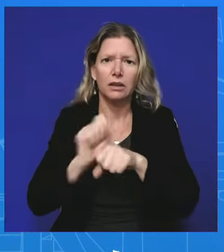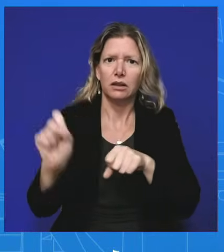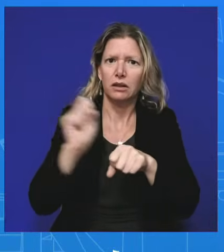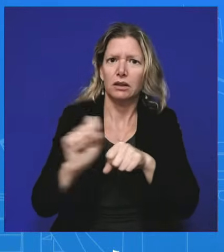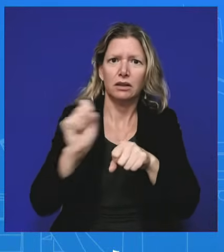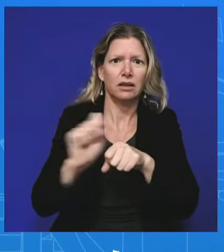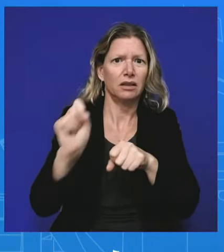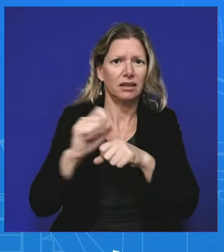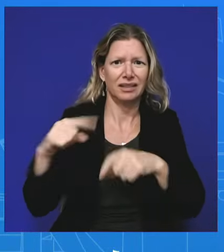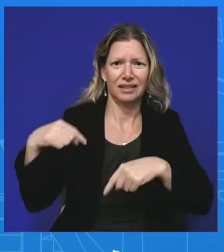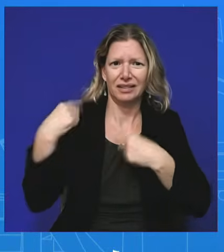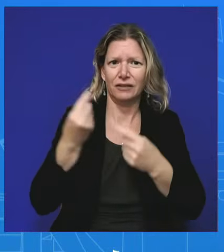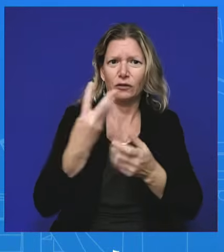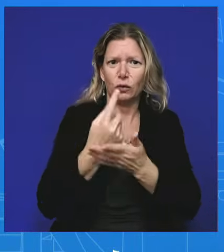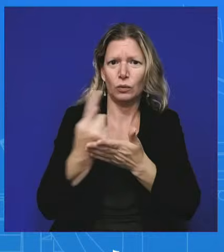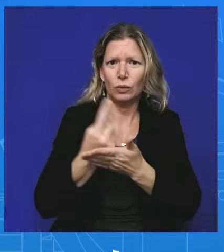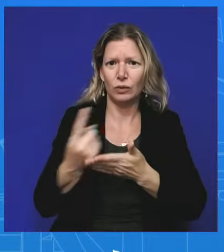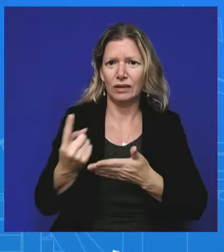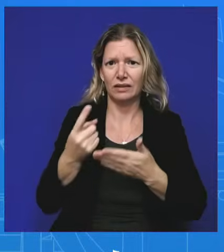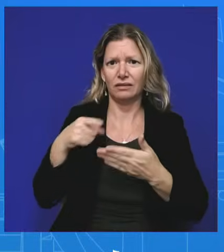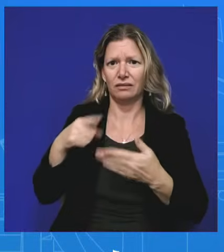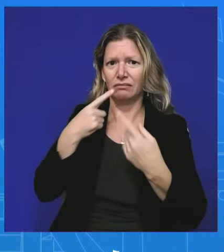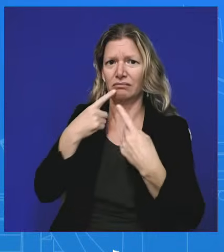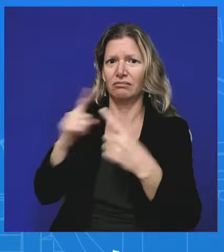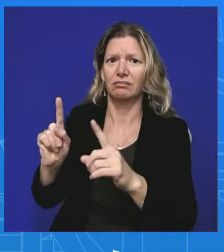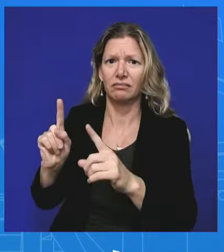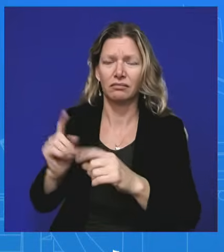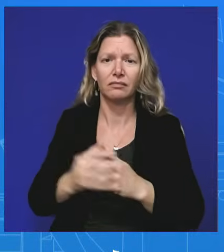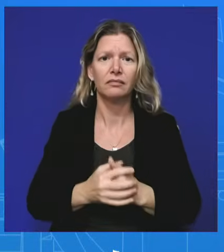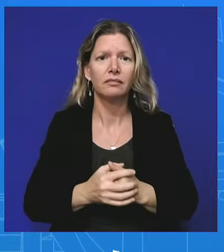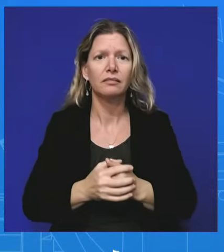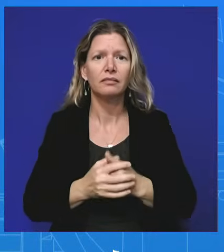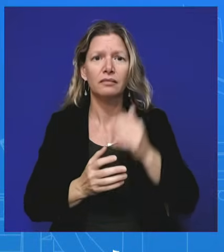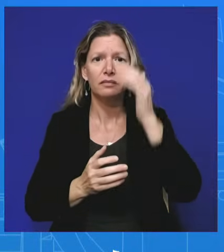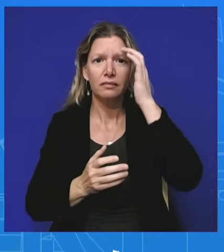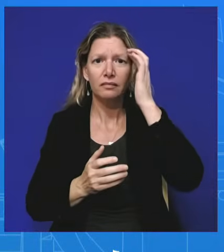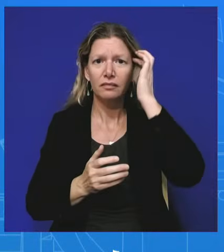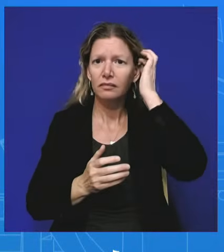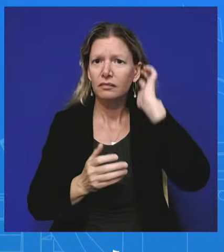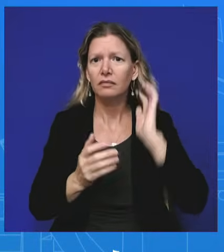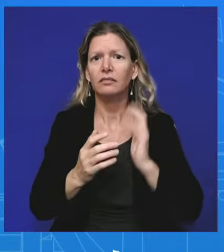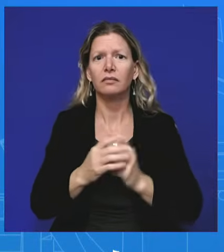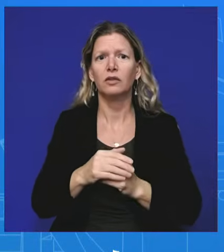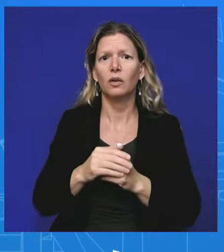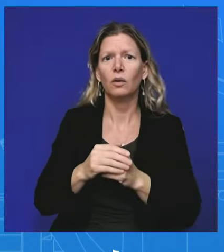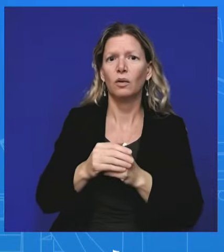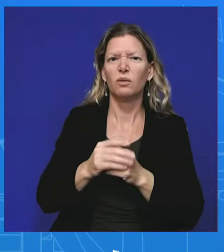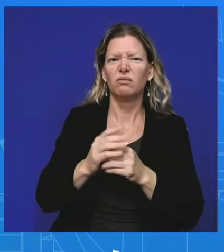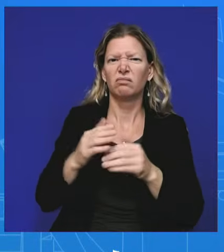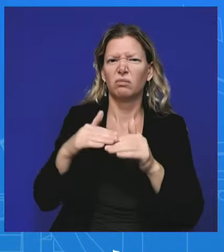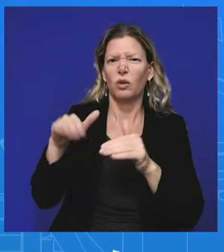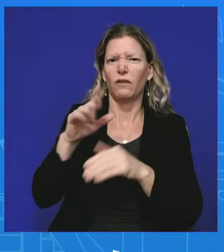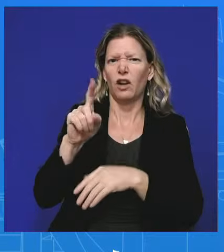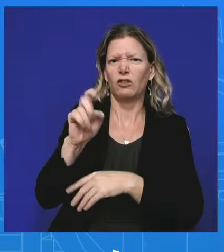of more than 170 metric tons of nutrient-rich food bars to support 11,000 of the most vulnerable children and adults;